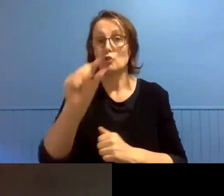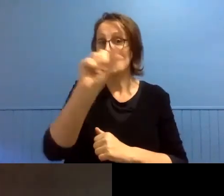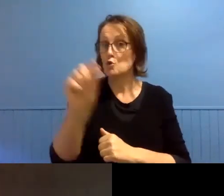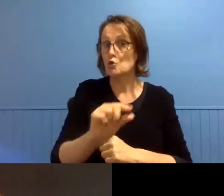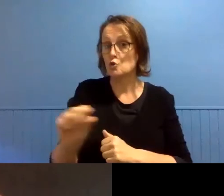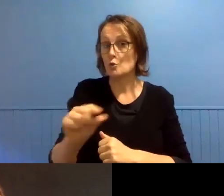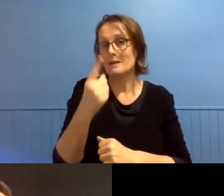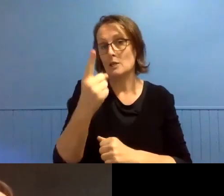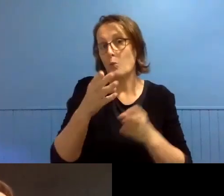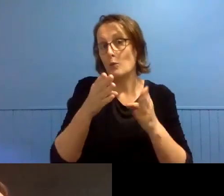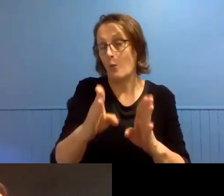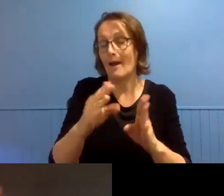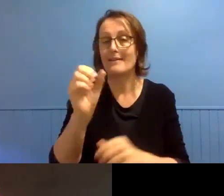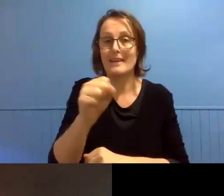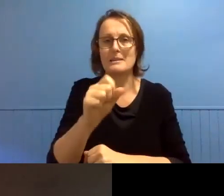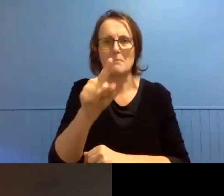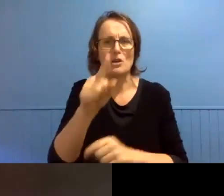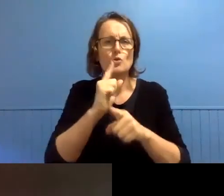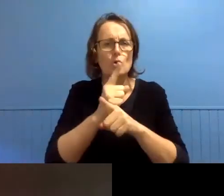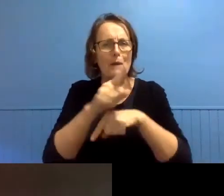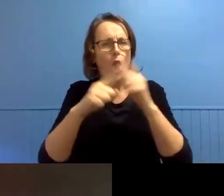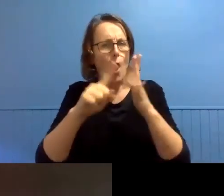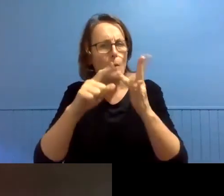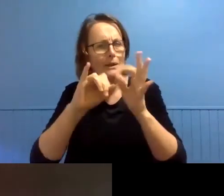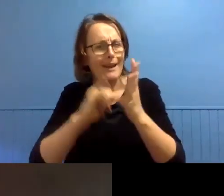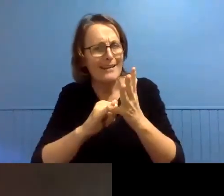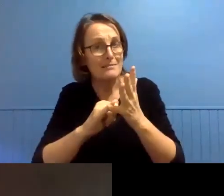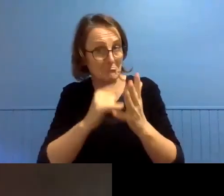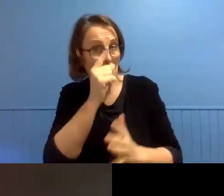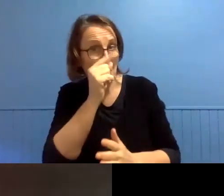option but you talk about OBS. Those sort of things possible in other